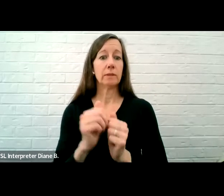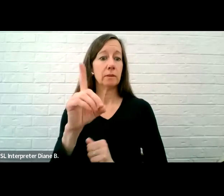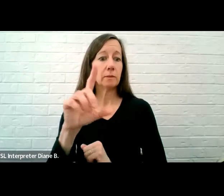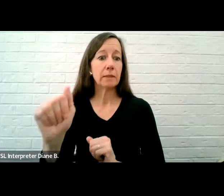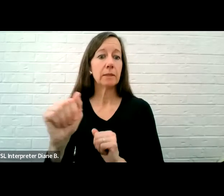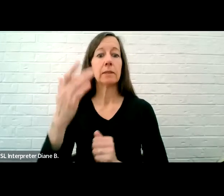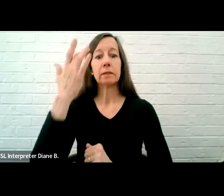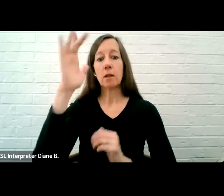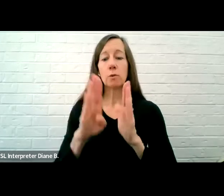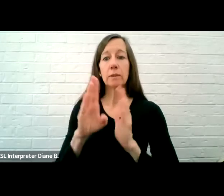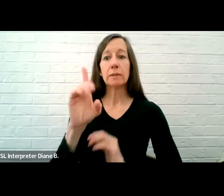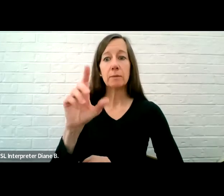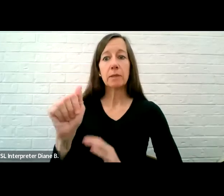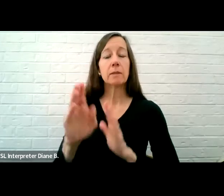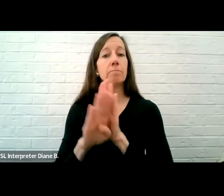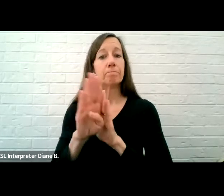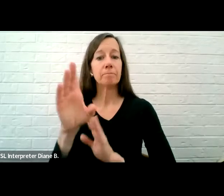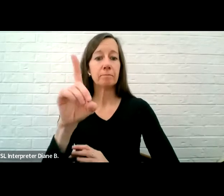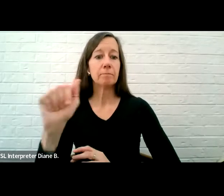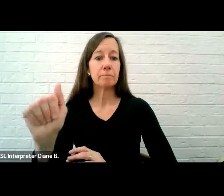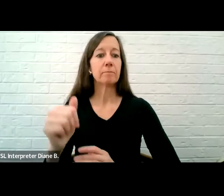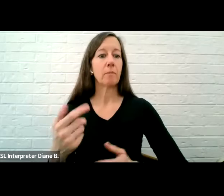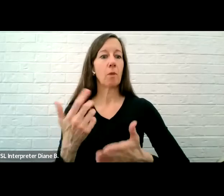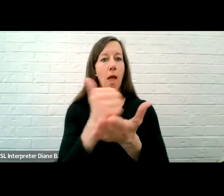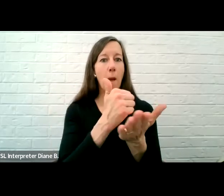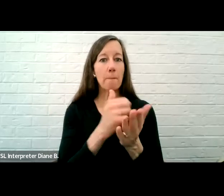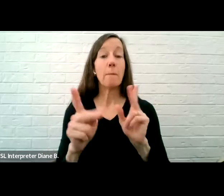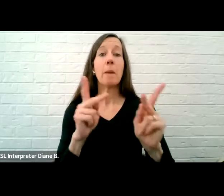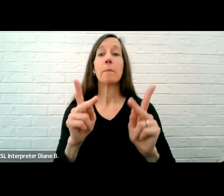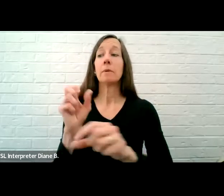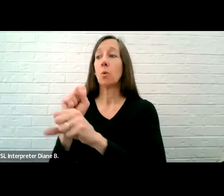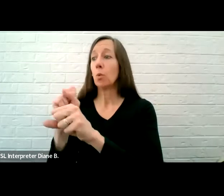participate in their communities, and also prevent them from going into institutions.